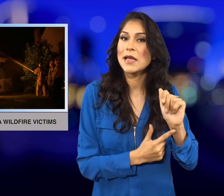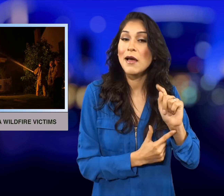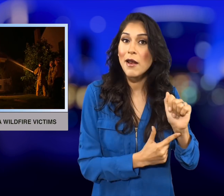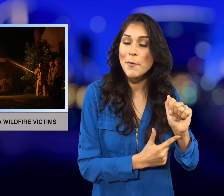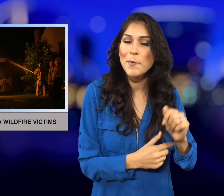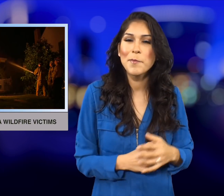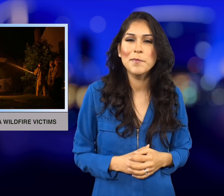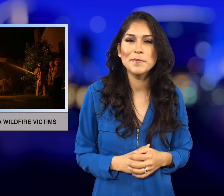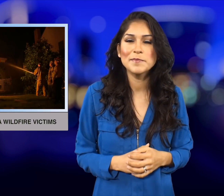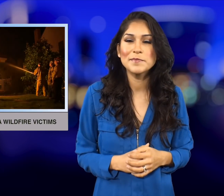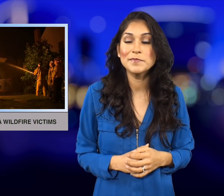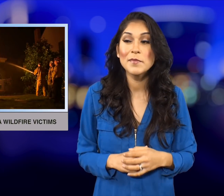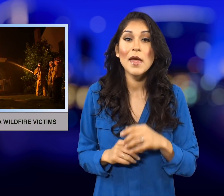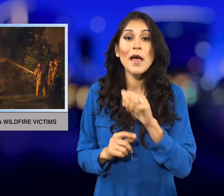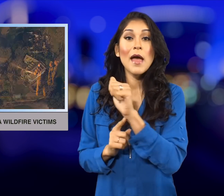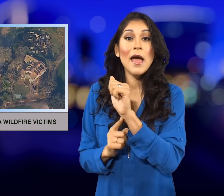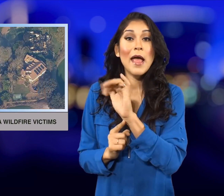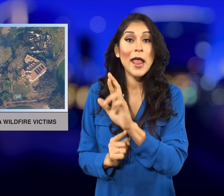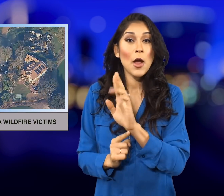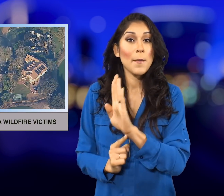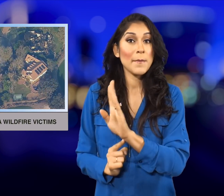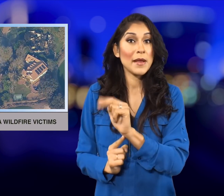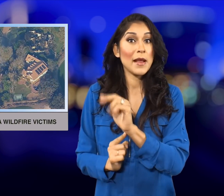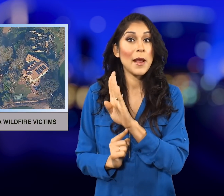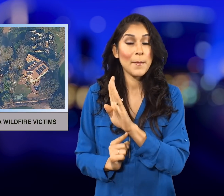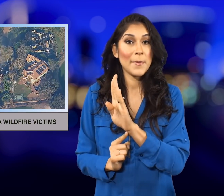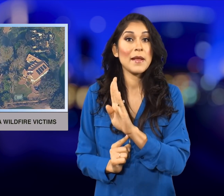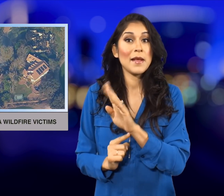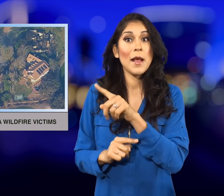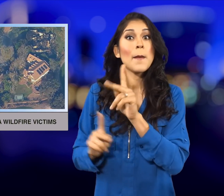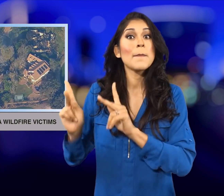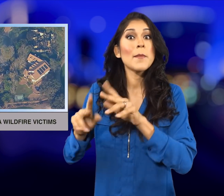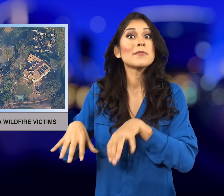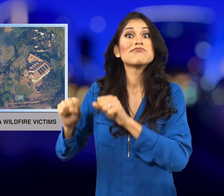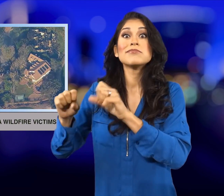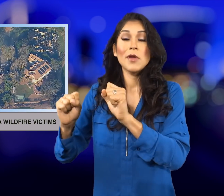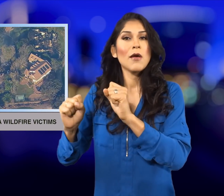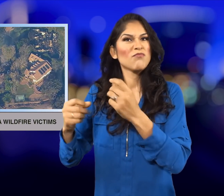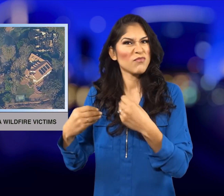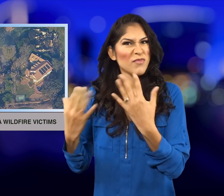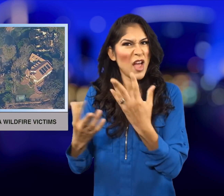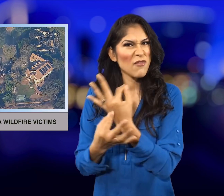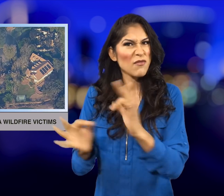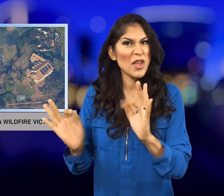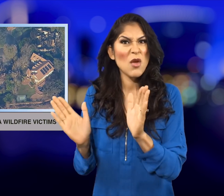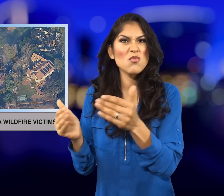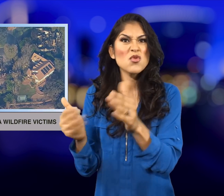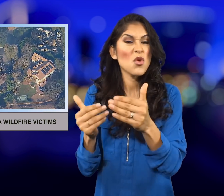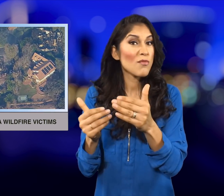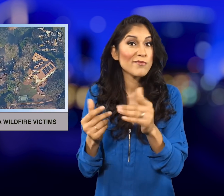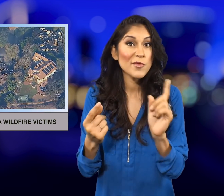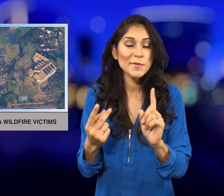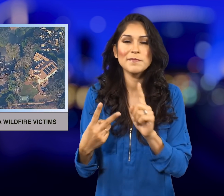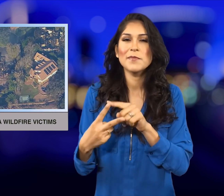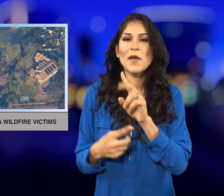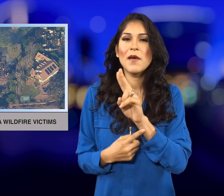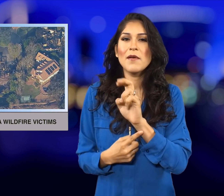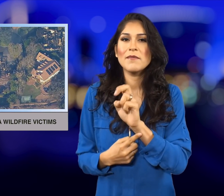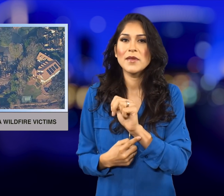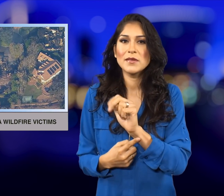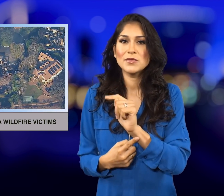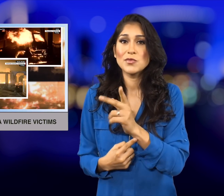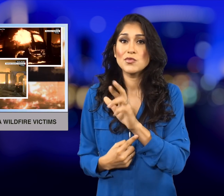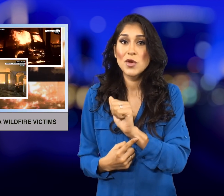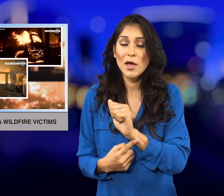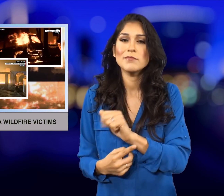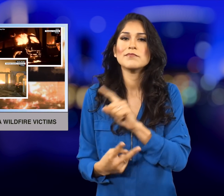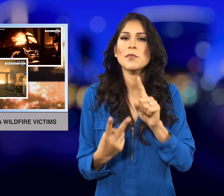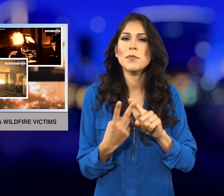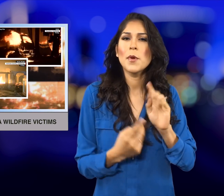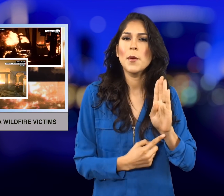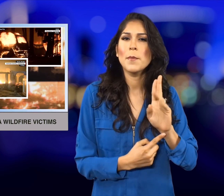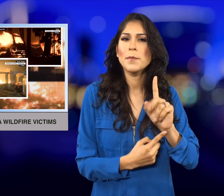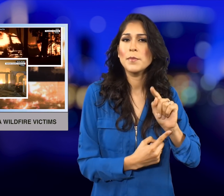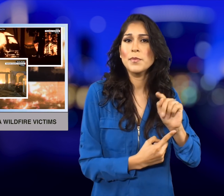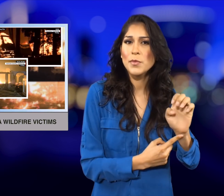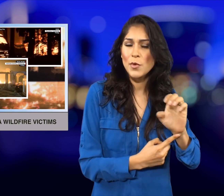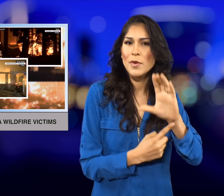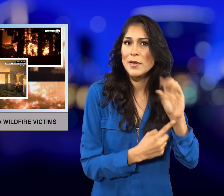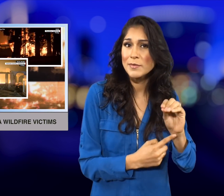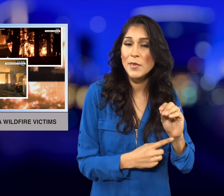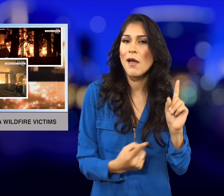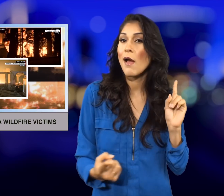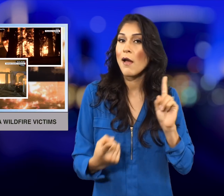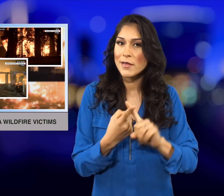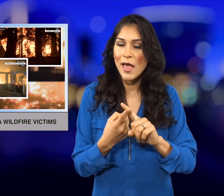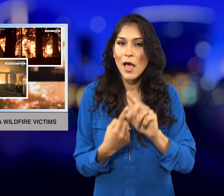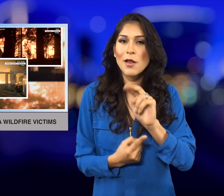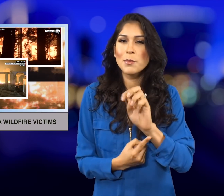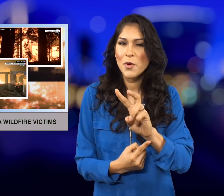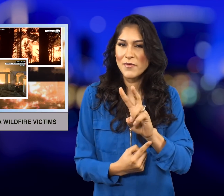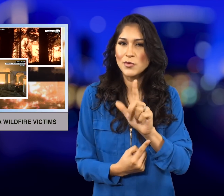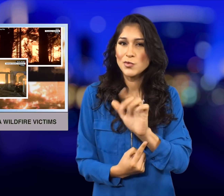AirBnB hosts are providing free rooms in Ventura and Buttes County until November 29.